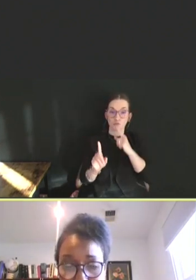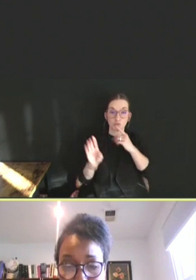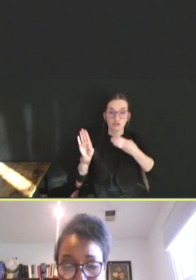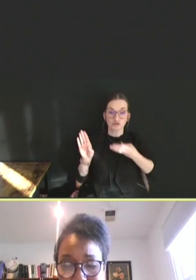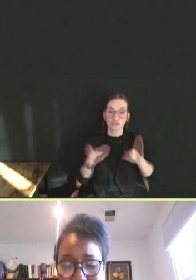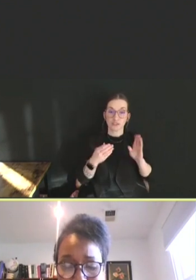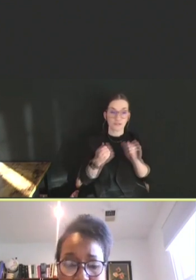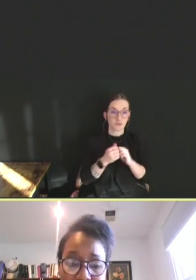movement.